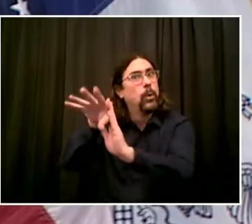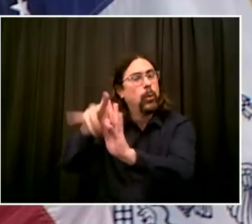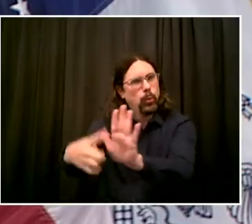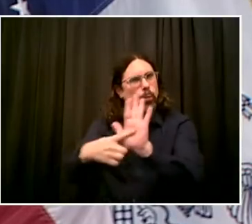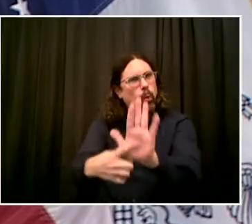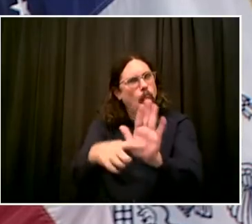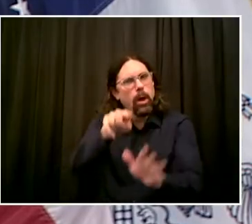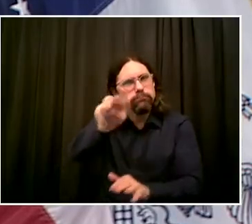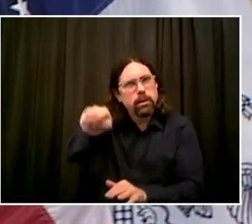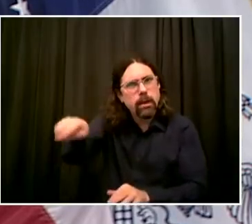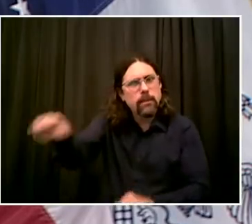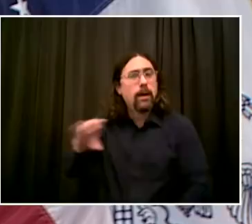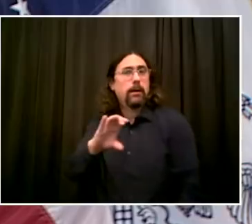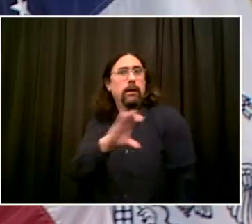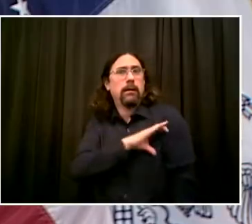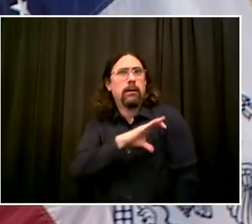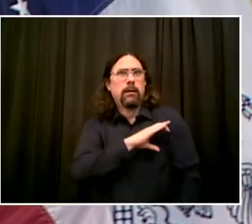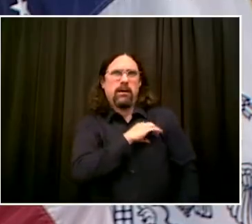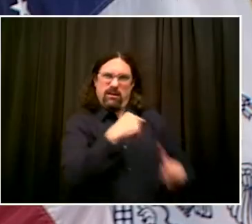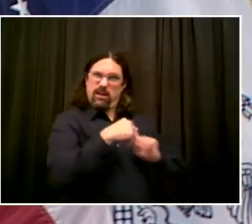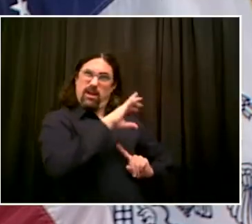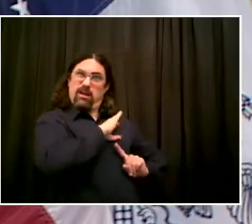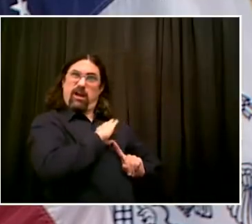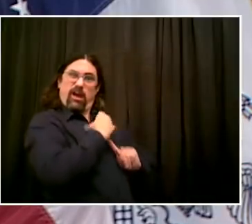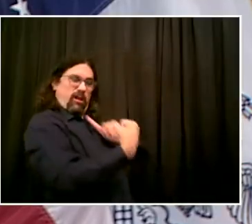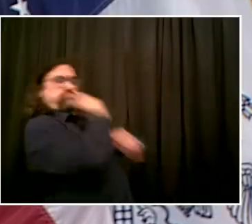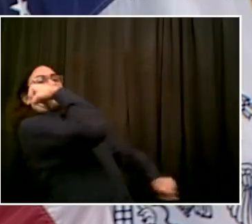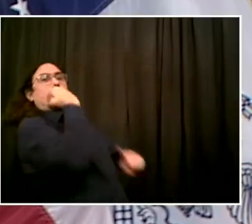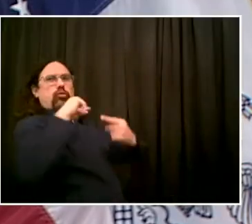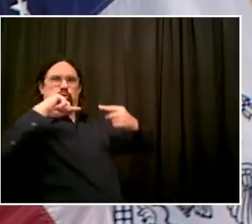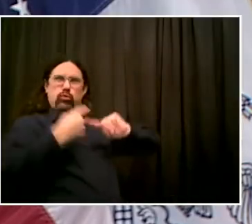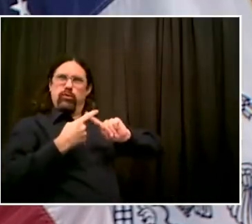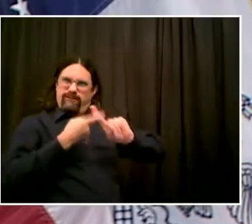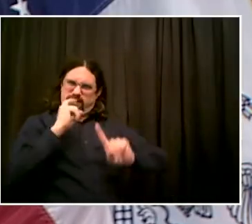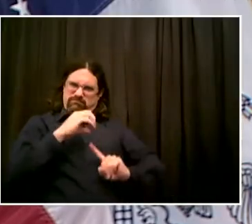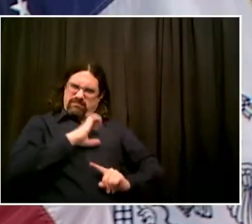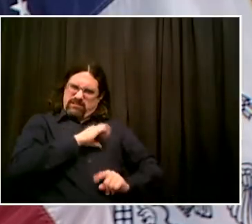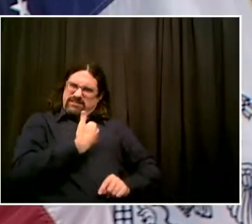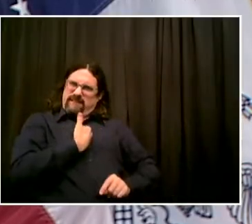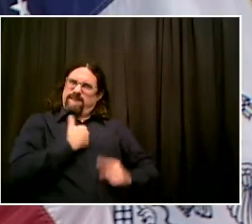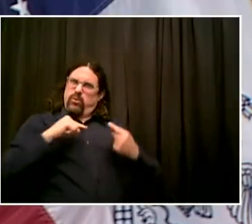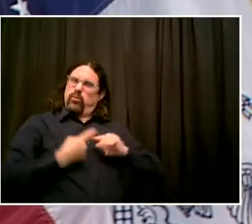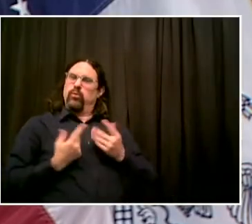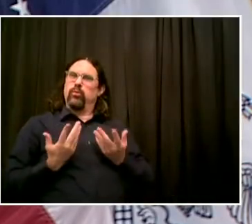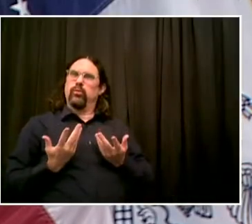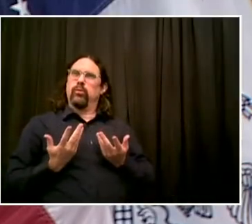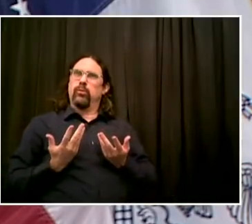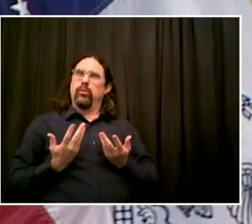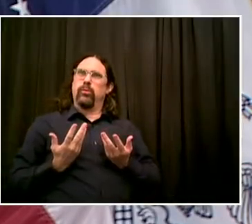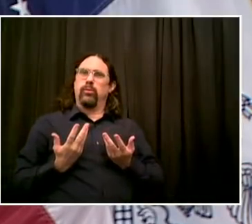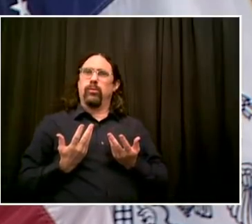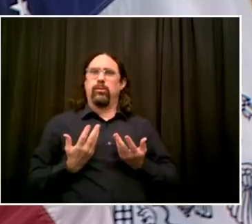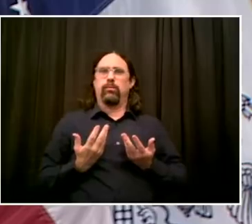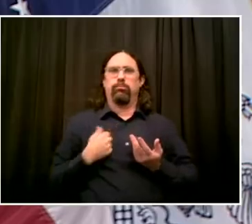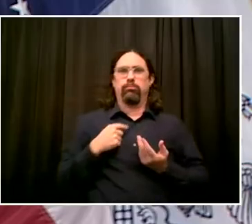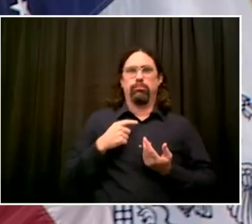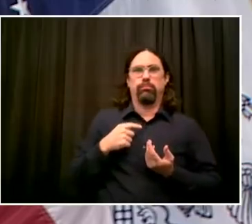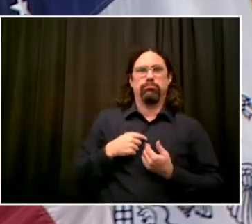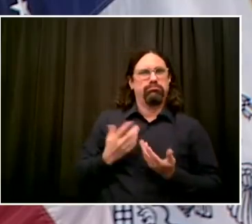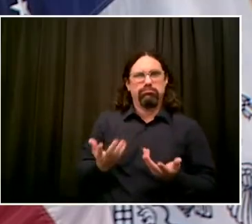DEPARTMENT, THERE WERE POLICE OFFICERS INJURED, AND THUS WE ARE WRONG, YOU'VE NOT SAID ANYTHING ABOUT IT YET, IS THAT